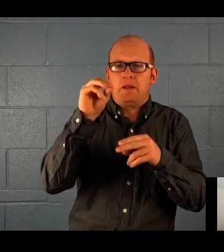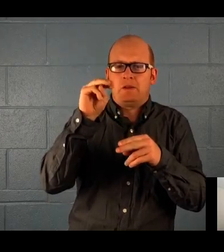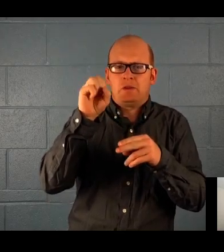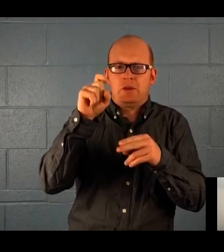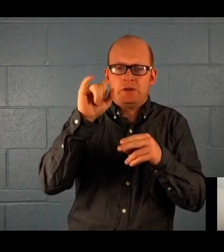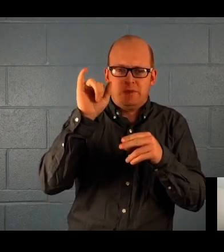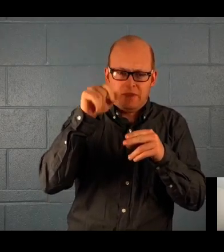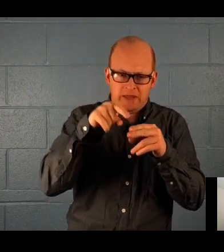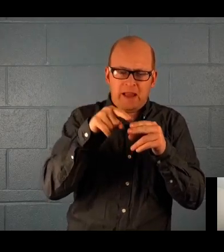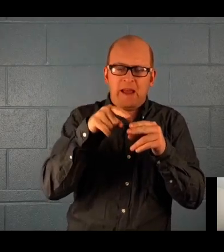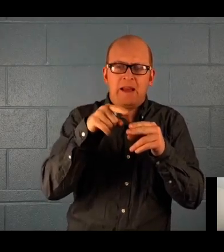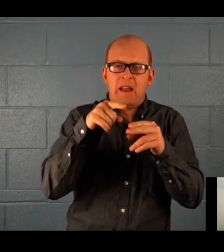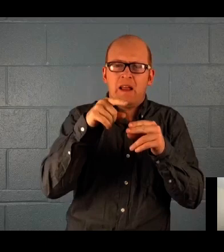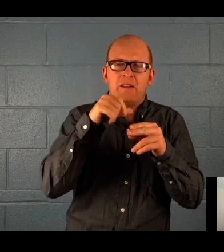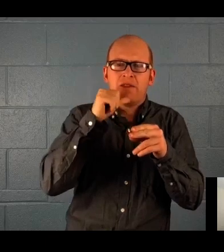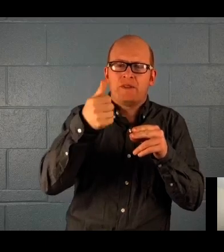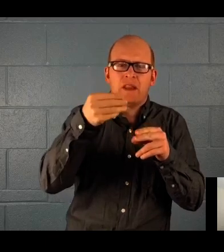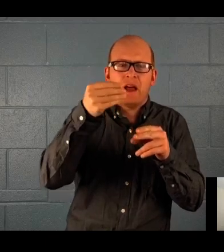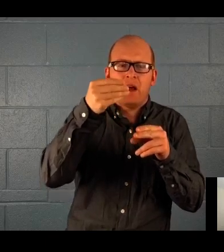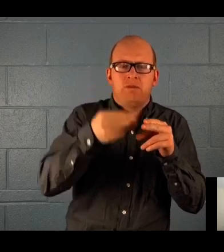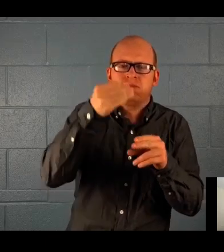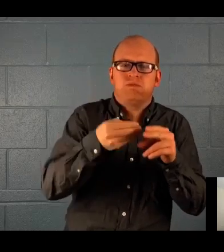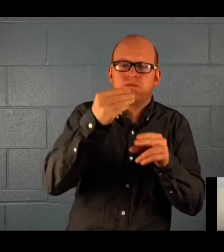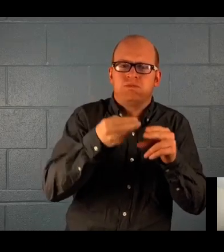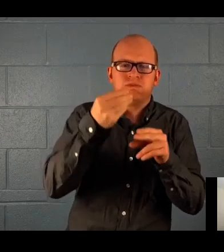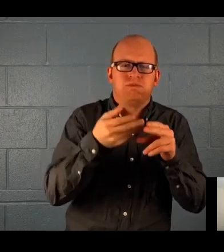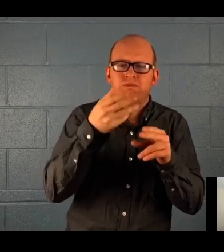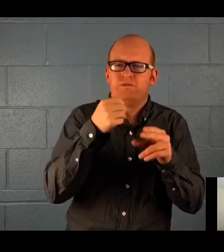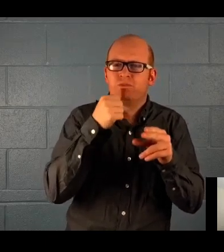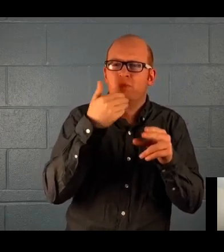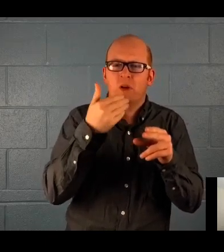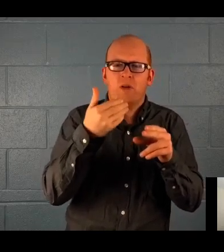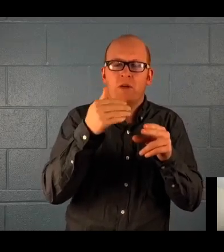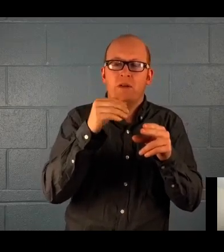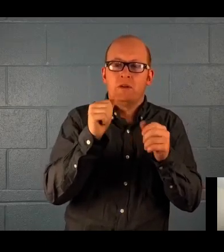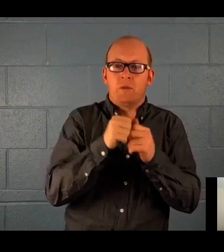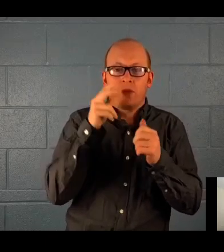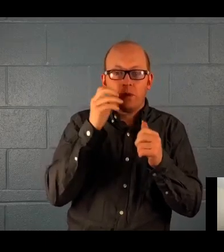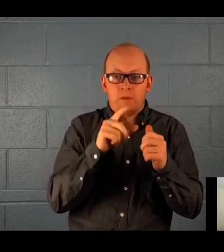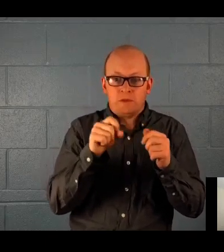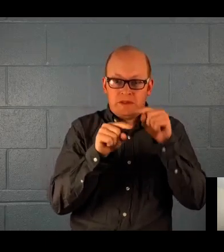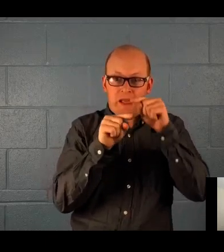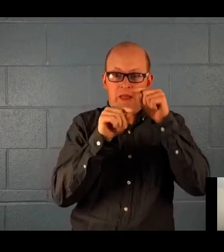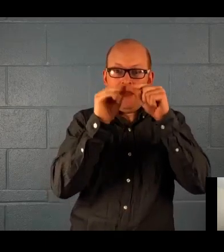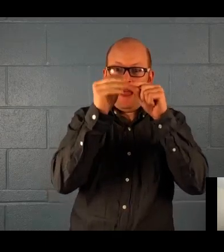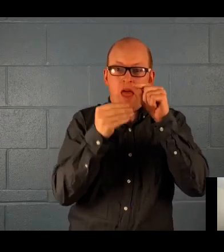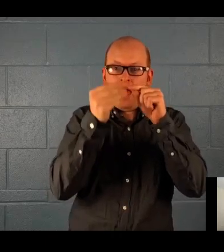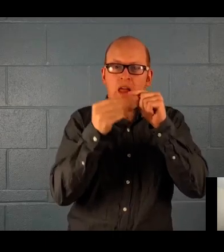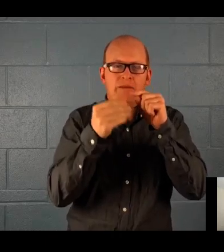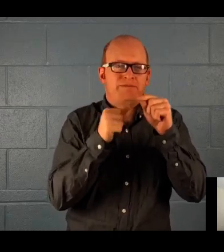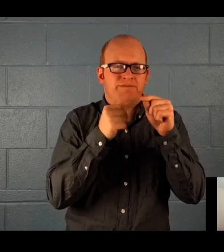Whereas in a normal mouse RPE, those pigmented melanosomes moved towards the photoreceptors and hugged